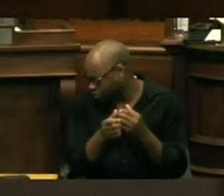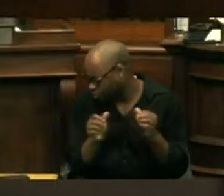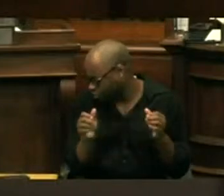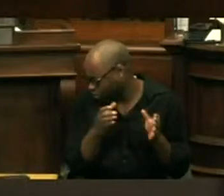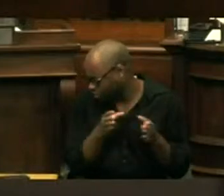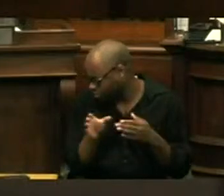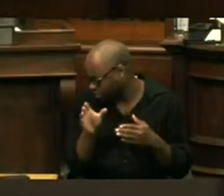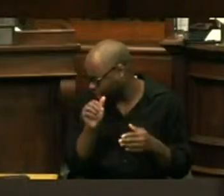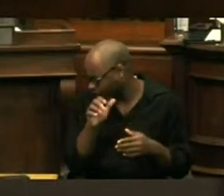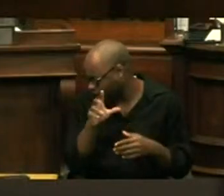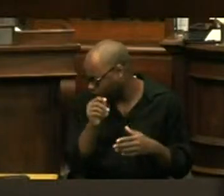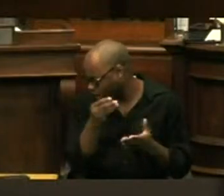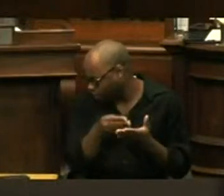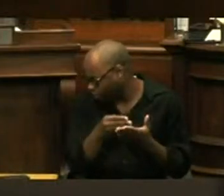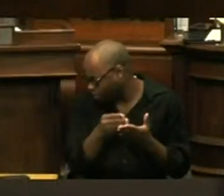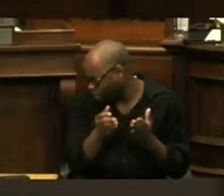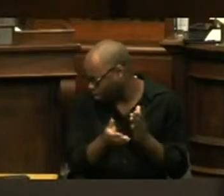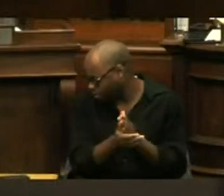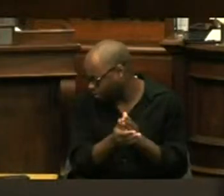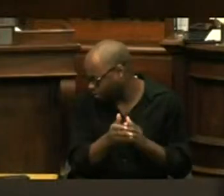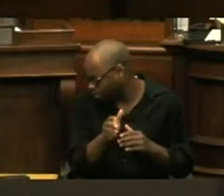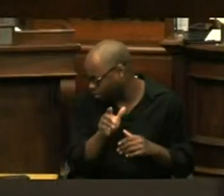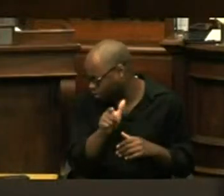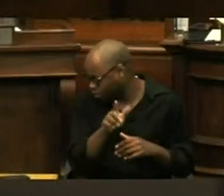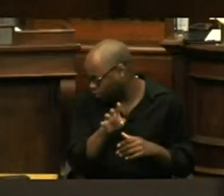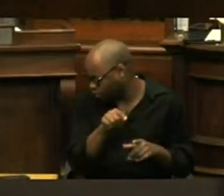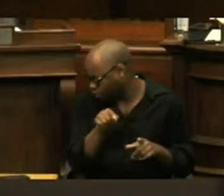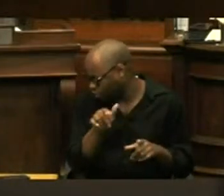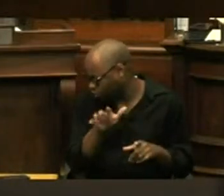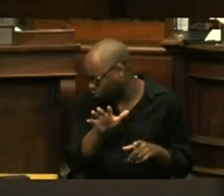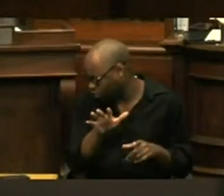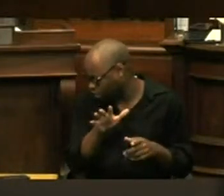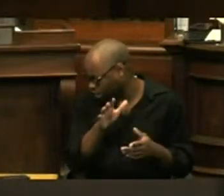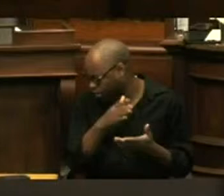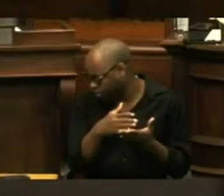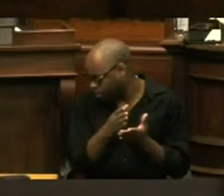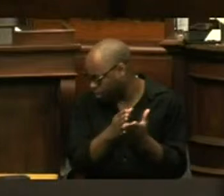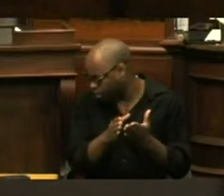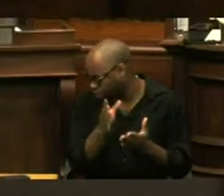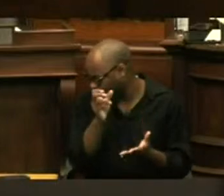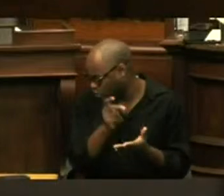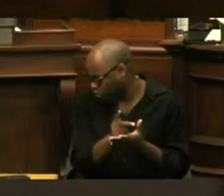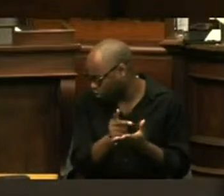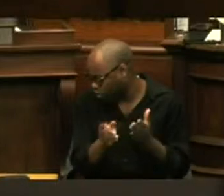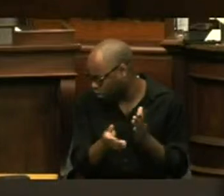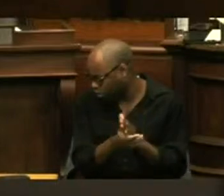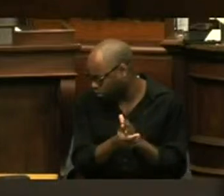Act funds amending the 20 2425 budget and authorizing the mandatory agreement relating to